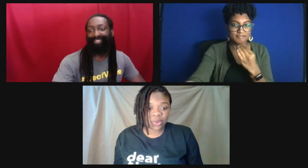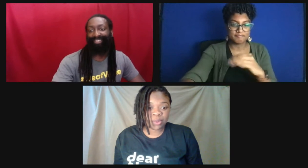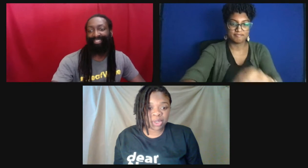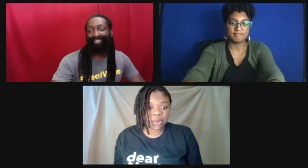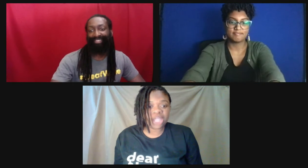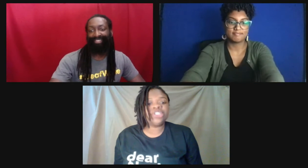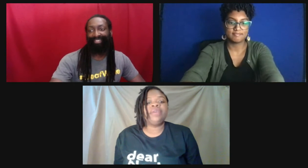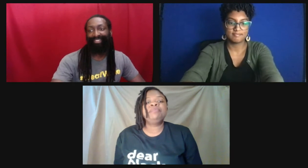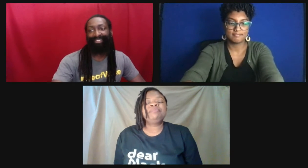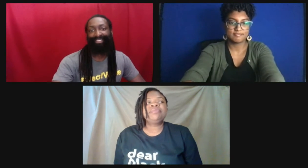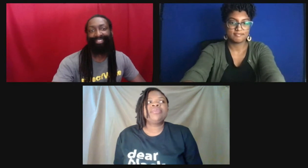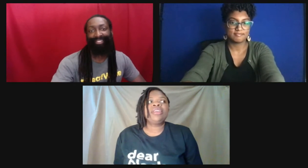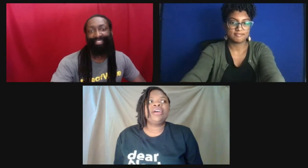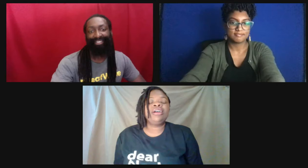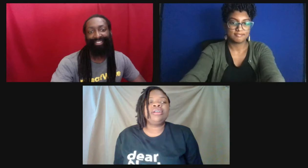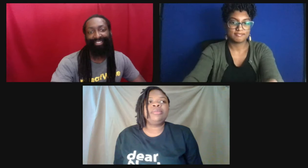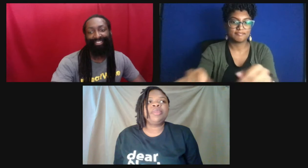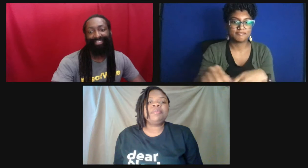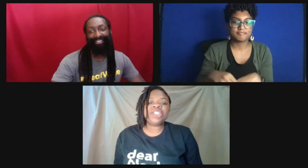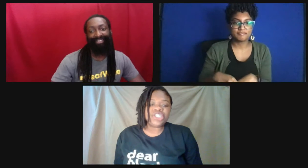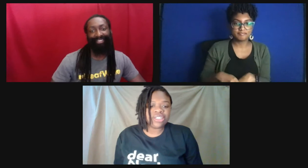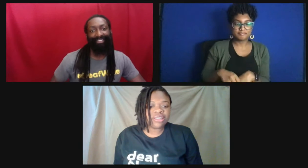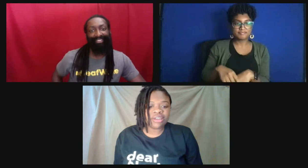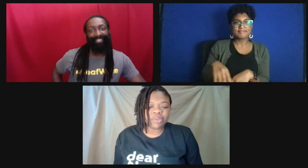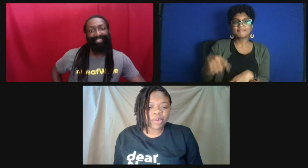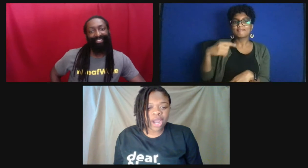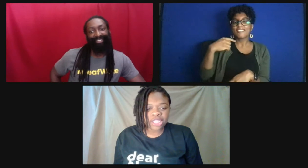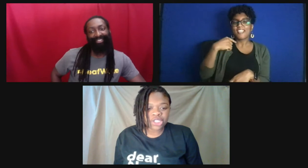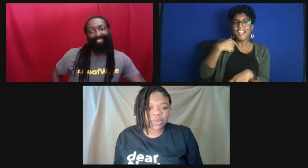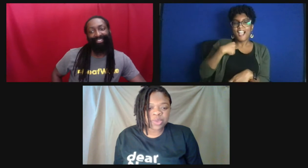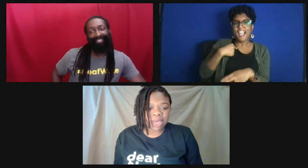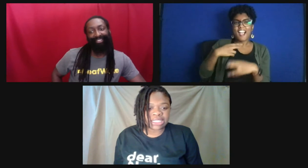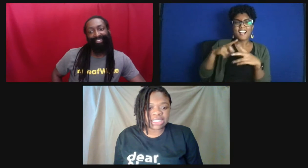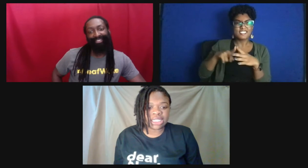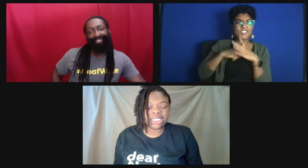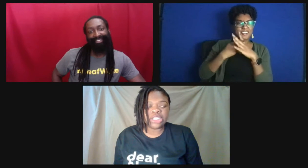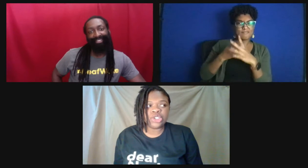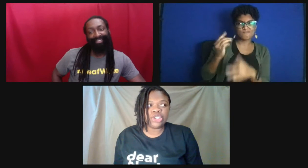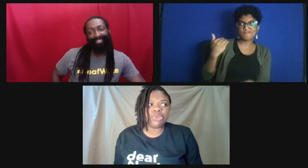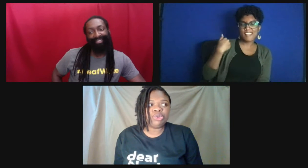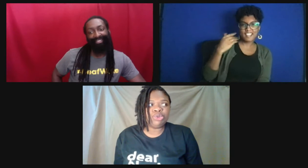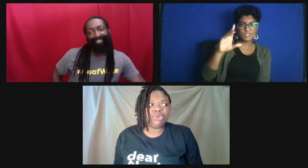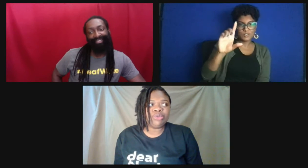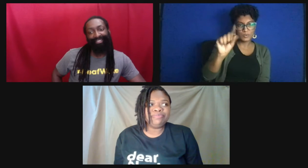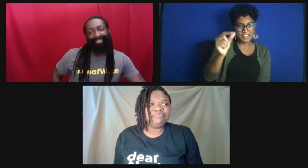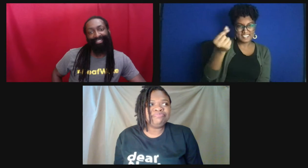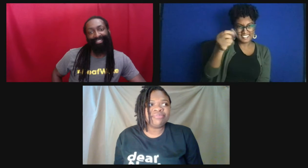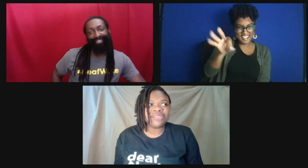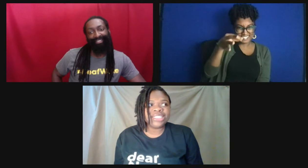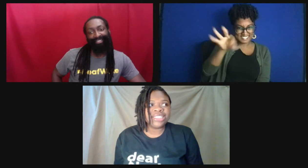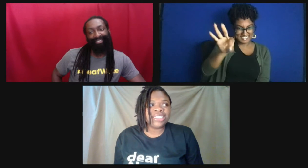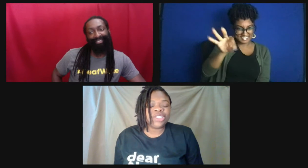the Ikouii Book Project. Mission of the project was basically to reiterate